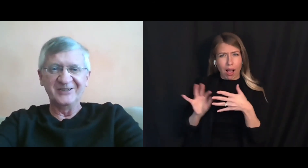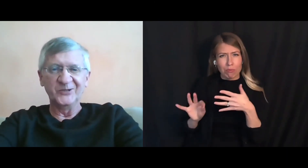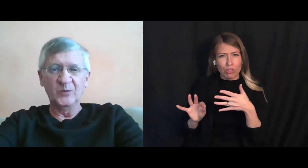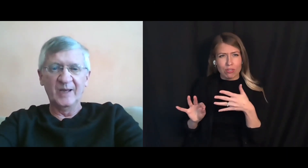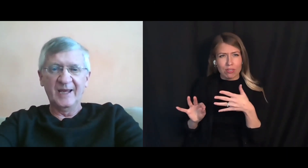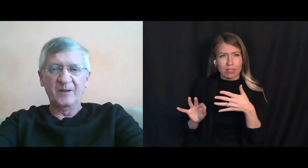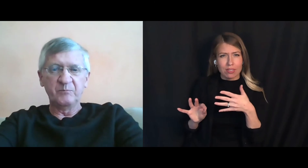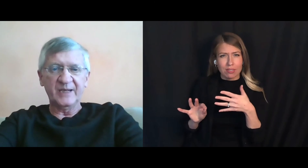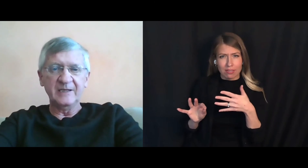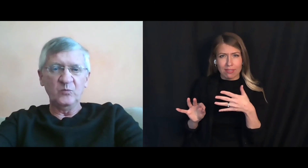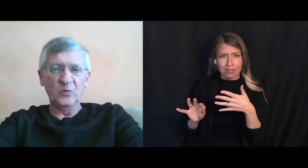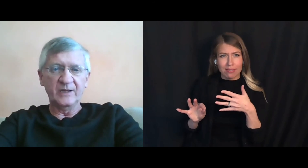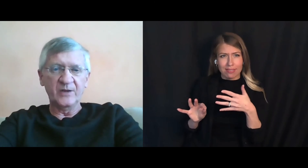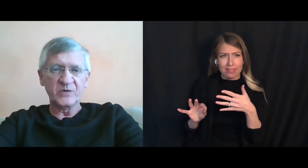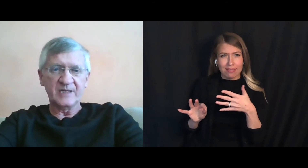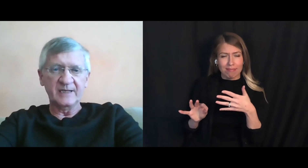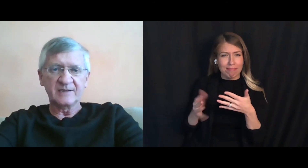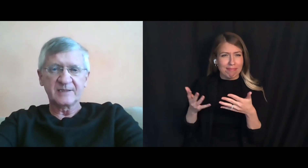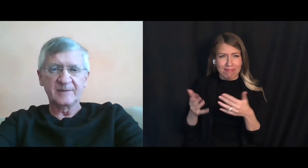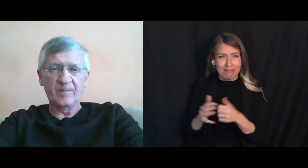to picking one of those things,